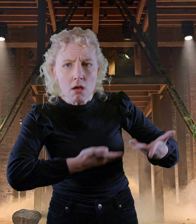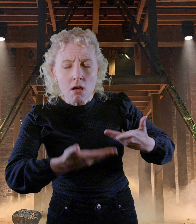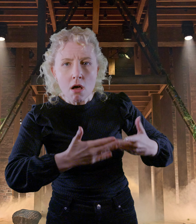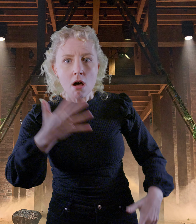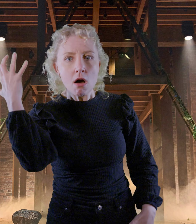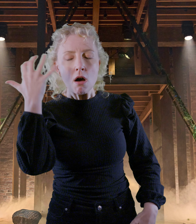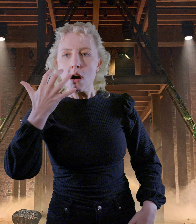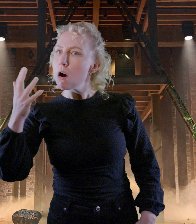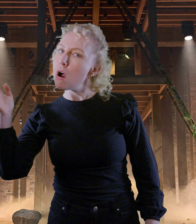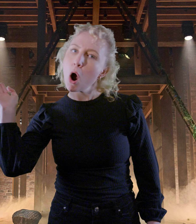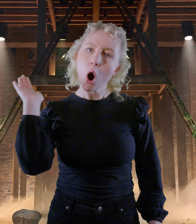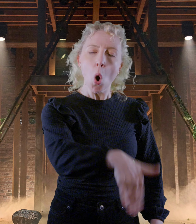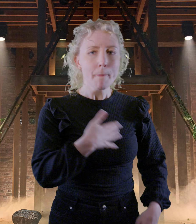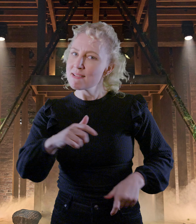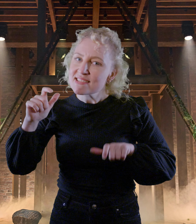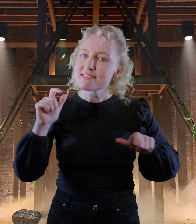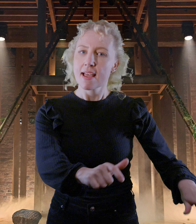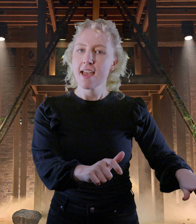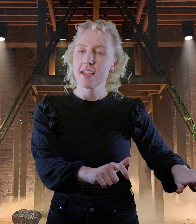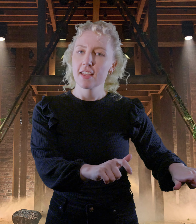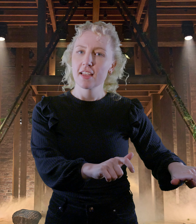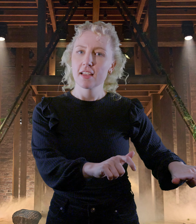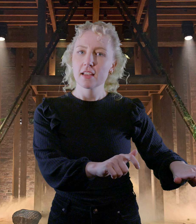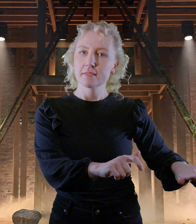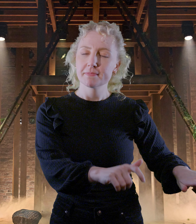she tells Hamnet to go home and stay there.